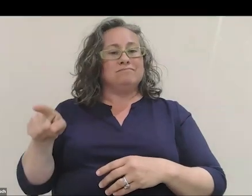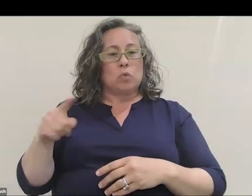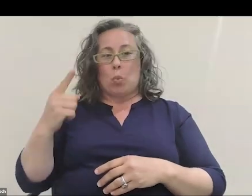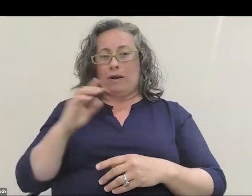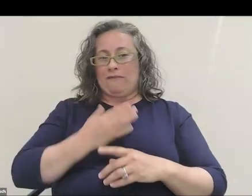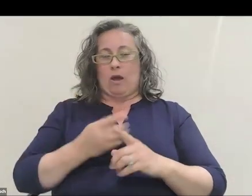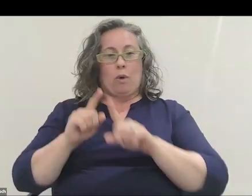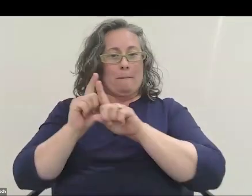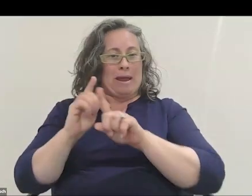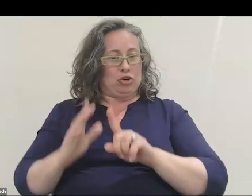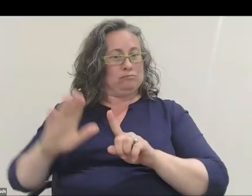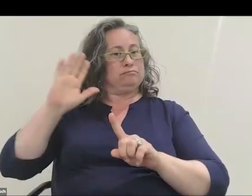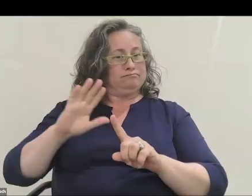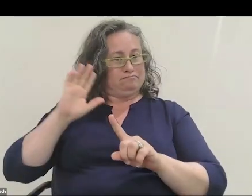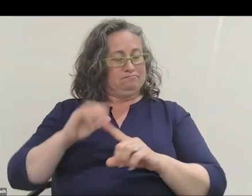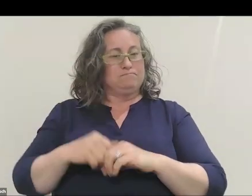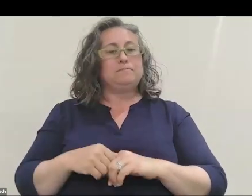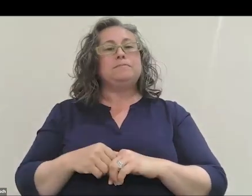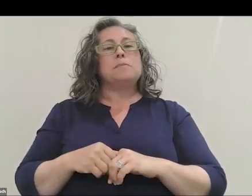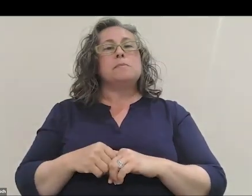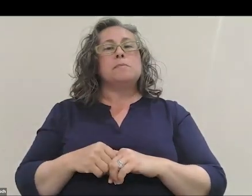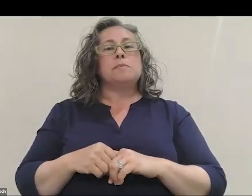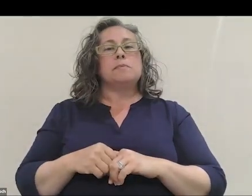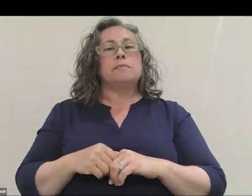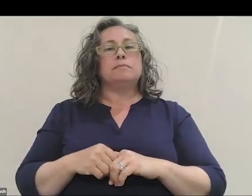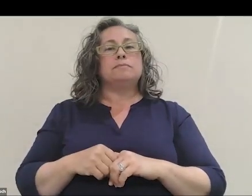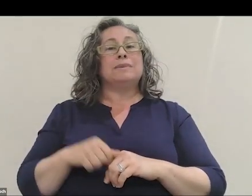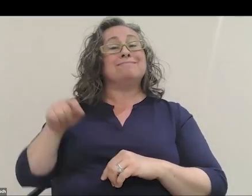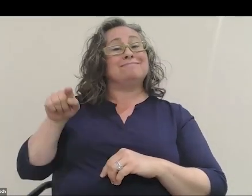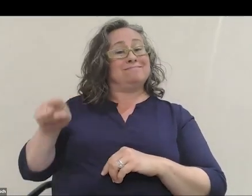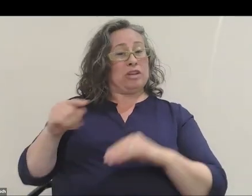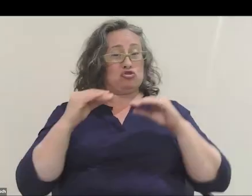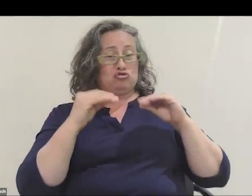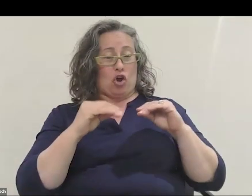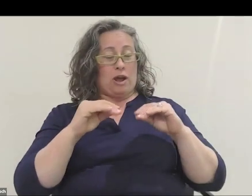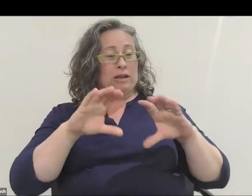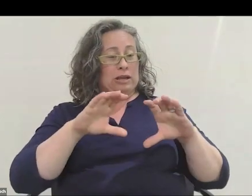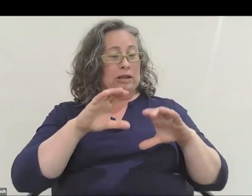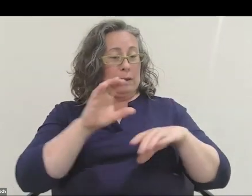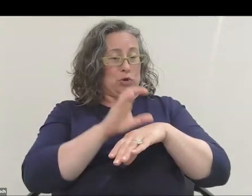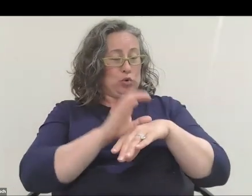for a school. Sue taught computer science and used OpenSCAD.